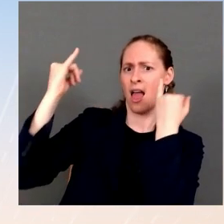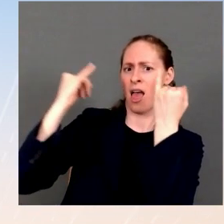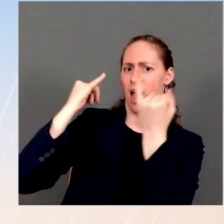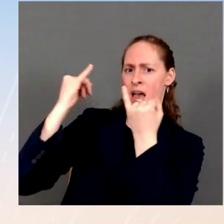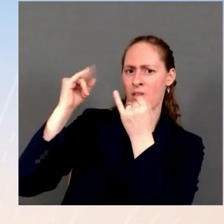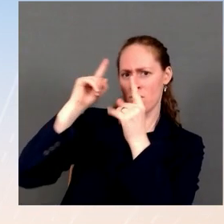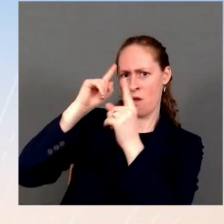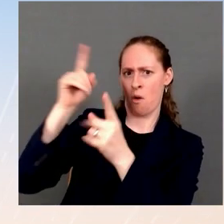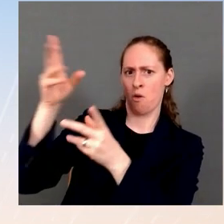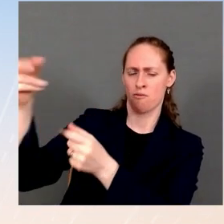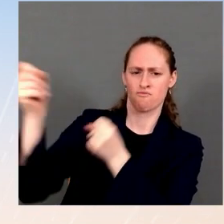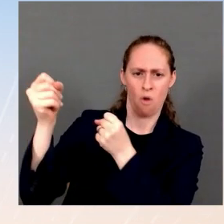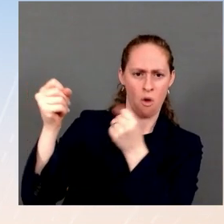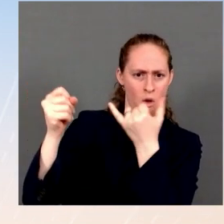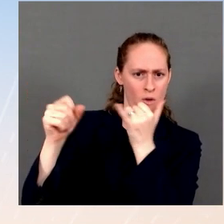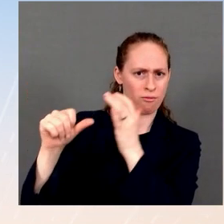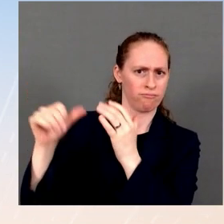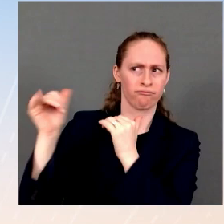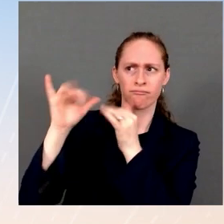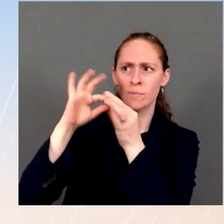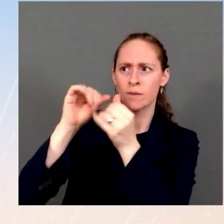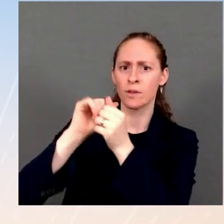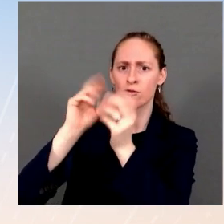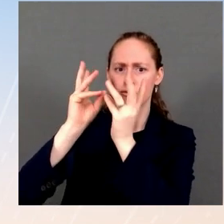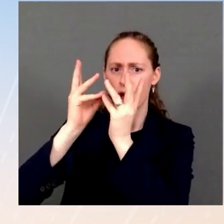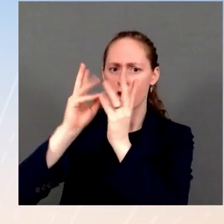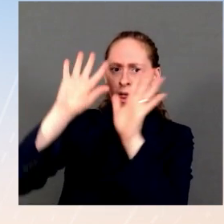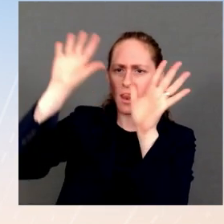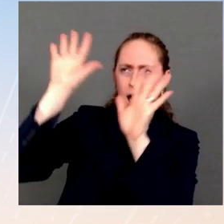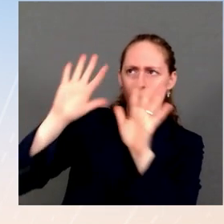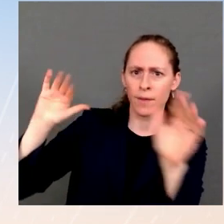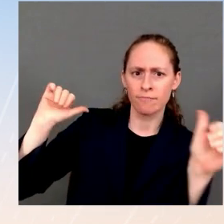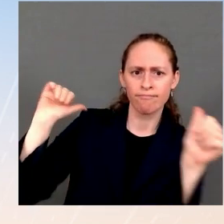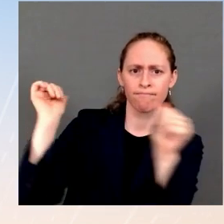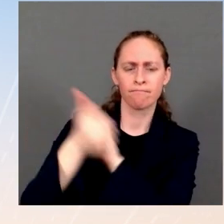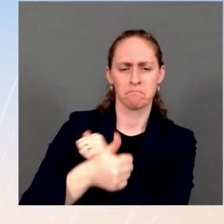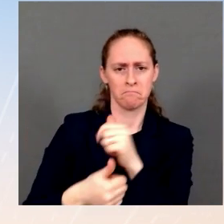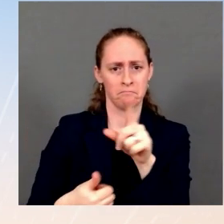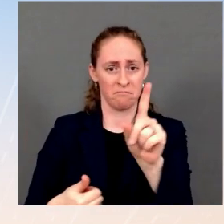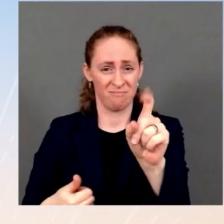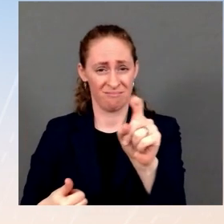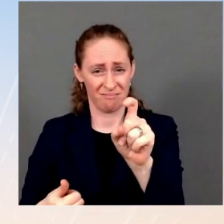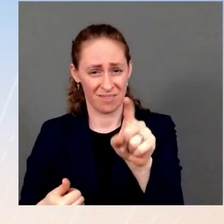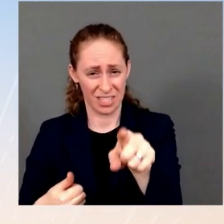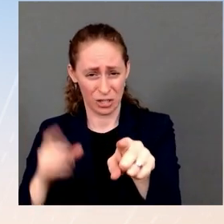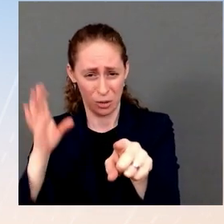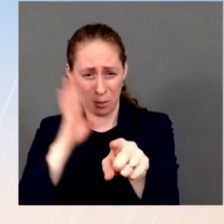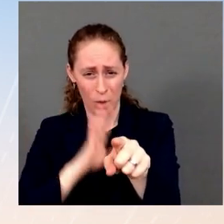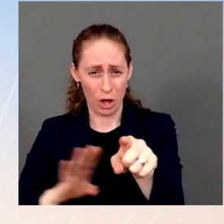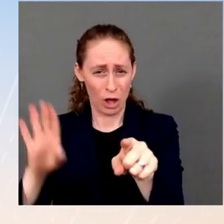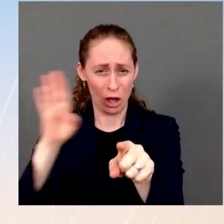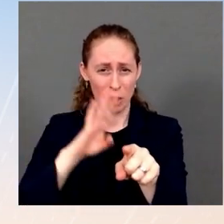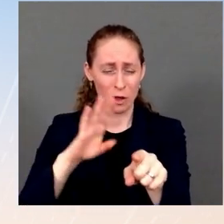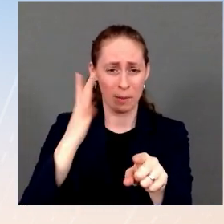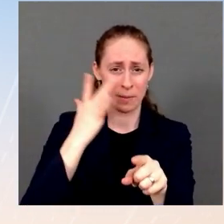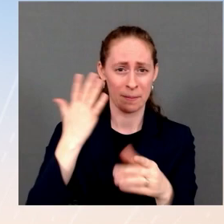by concern over securing one vote, in particular in the United States Senate, in terms of what you're able to do, how far you're able to go,